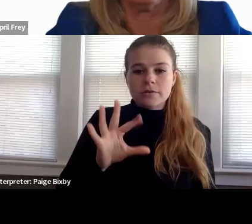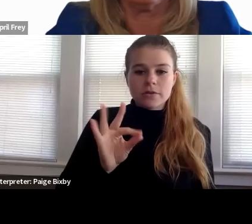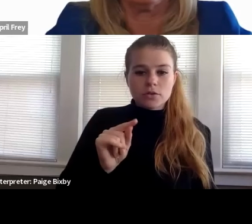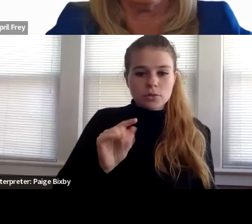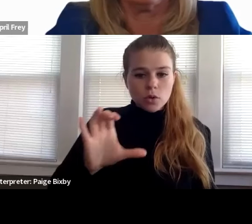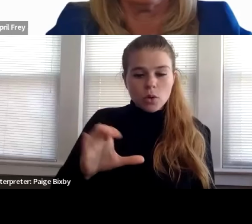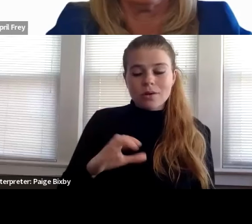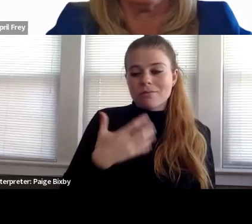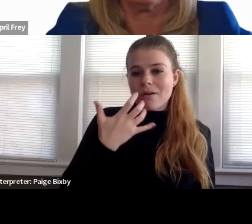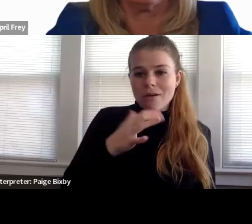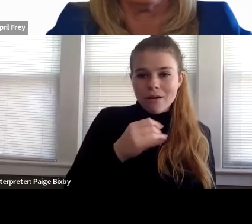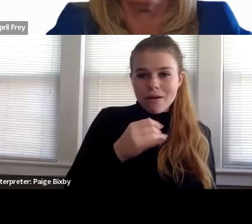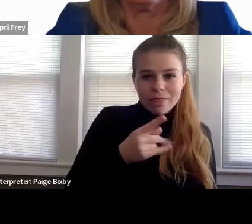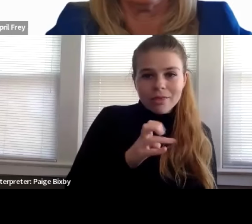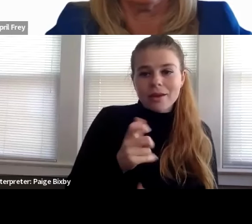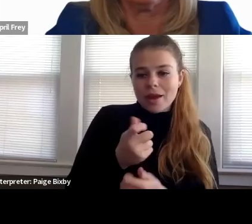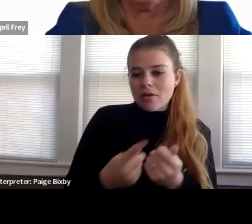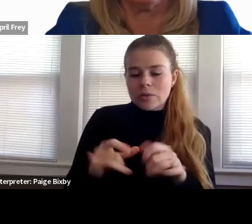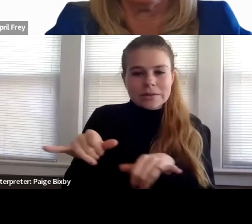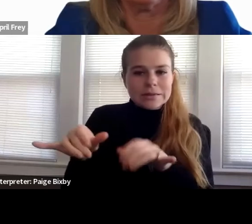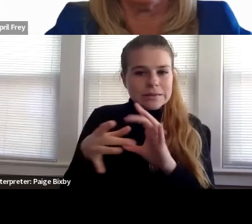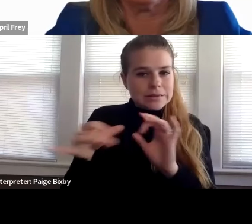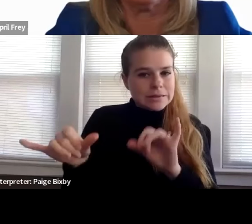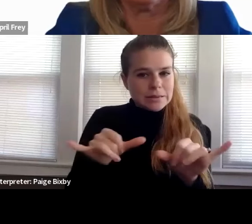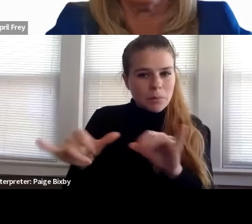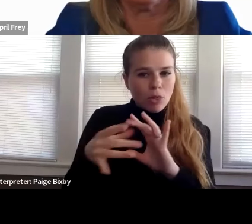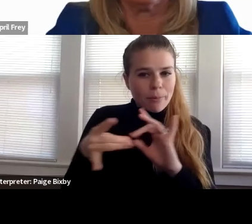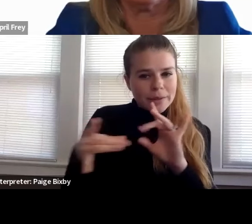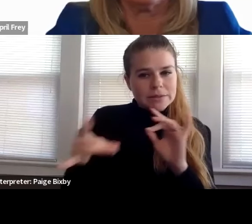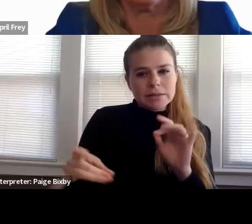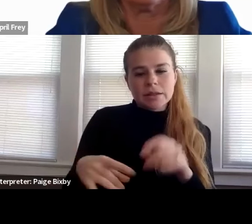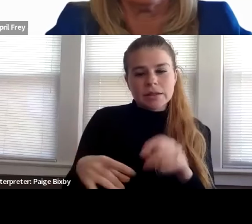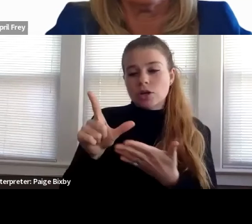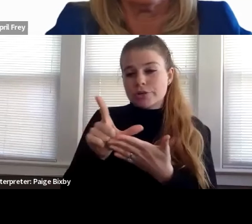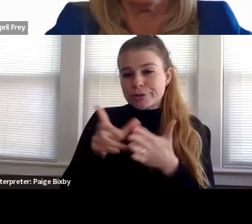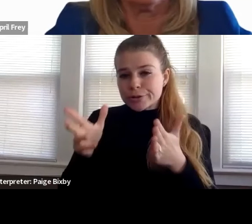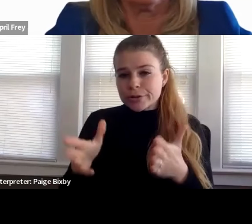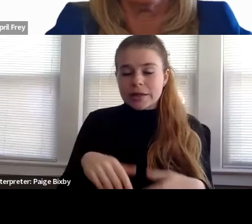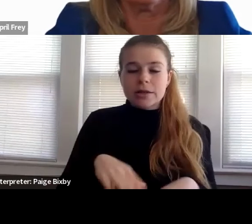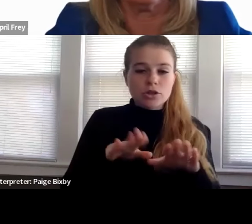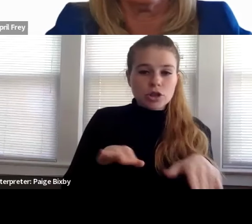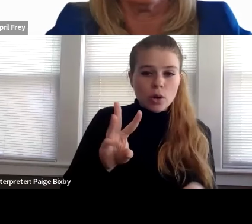everyone has similar messaging, their attorney has similar messaging, child welfare, everyone has, maybe it's a little cheat sheet,